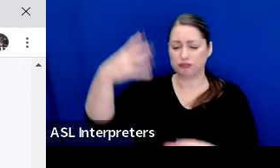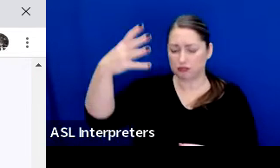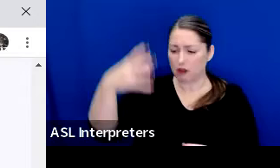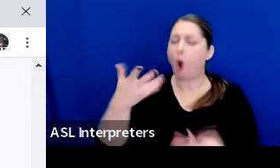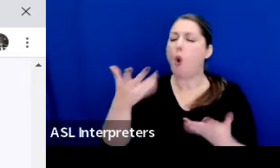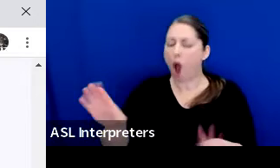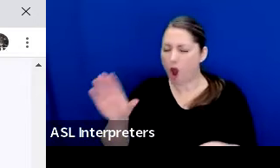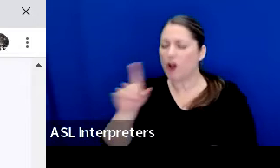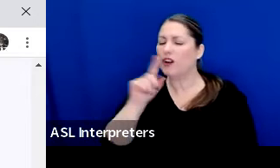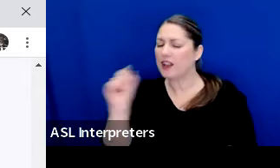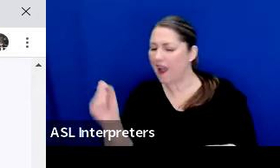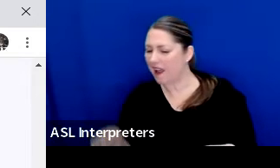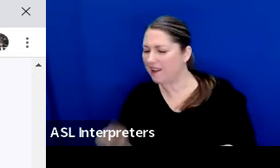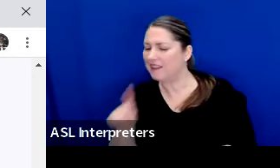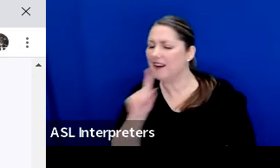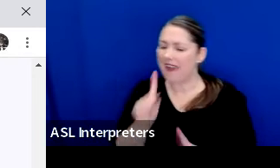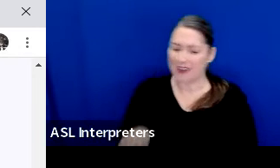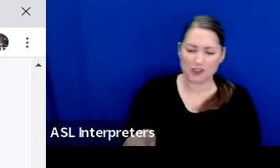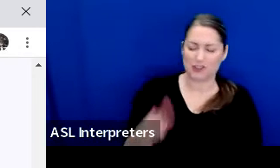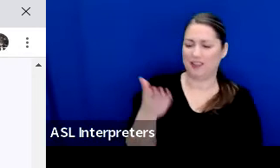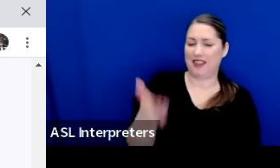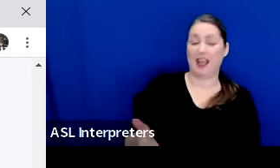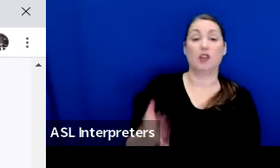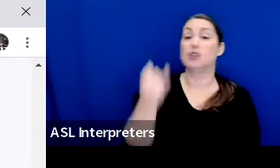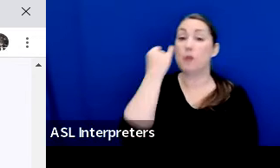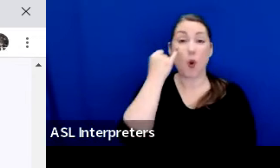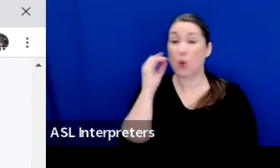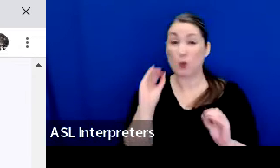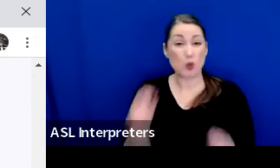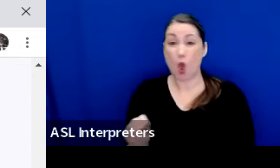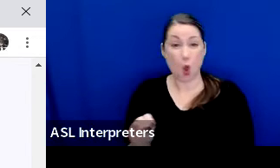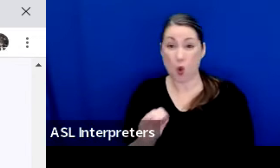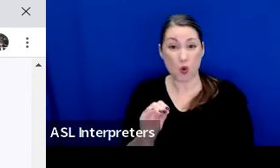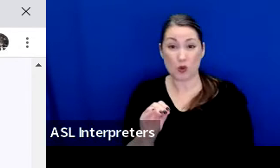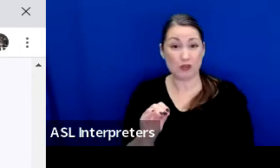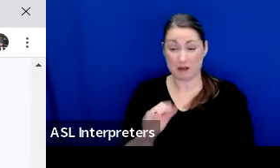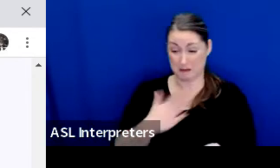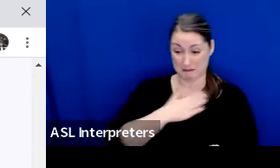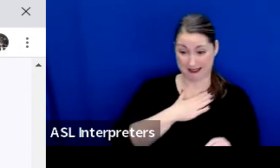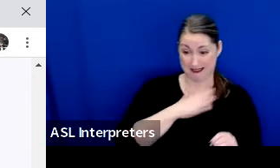then you can post on to the forum. And this is what's so great about my math. This is a community.